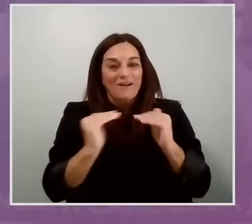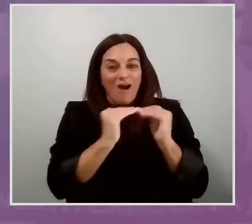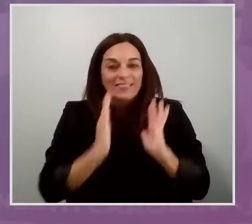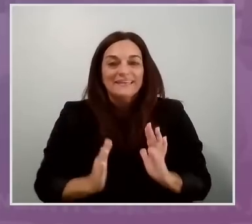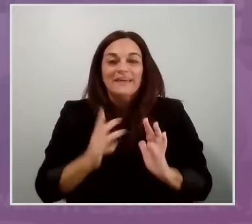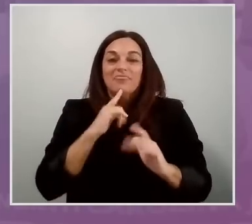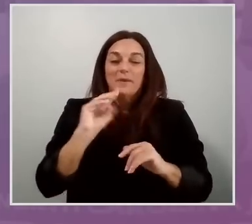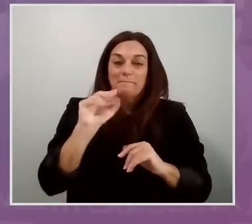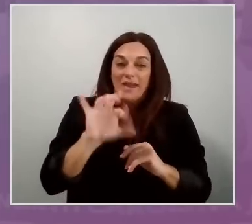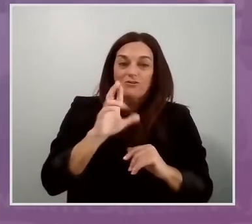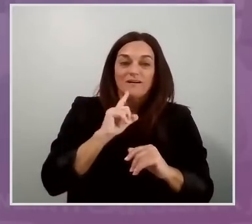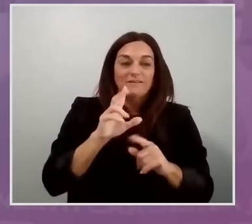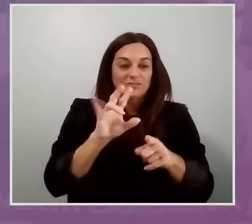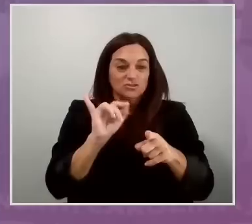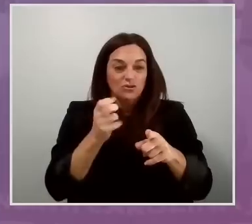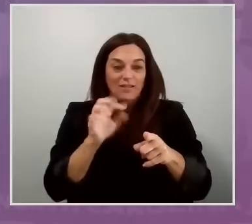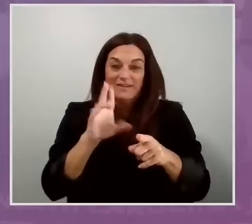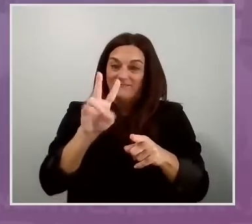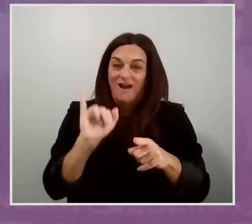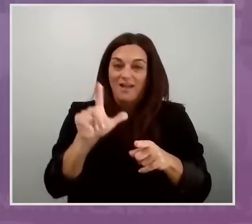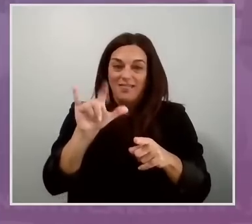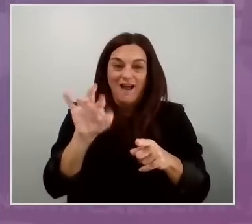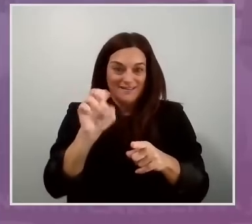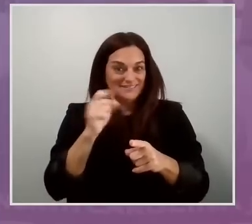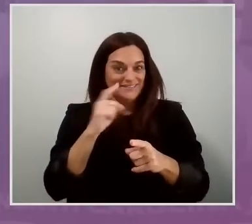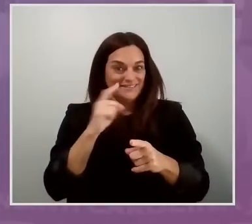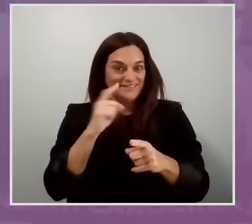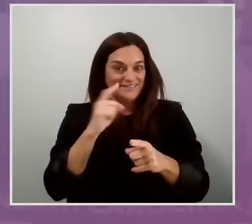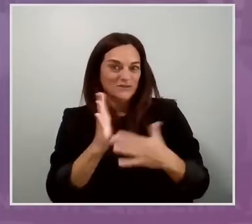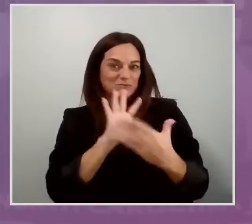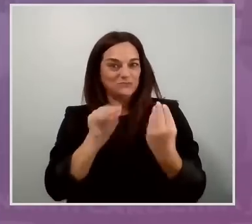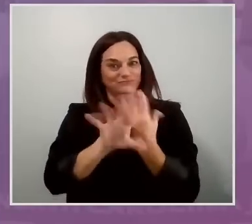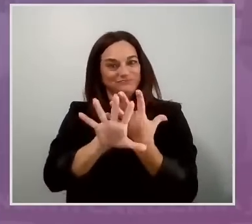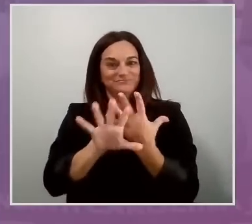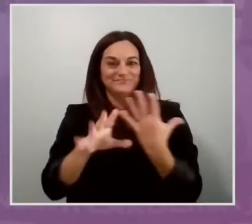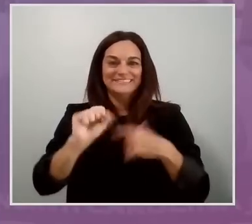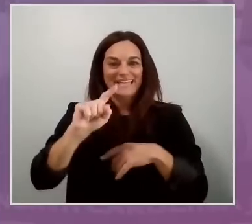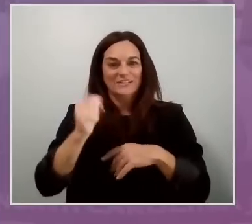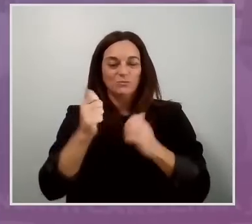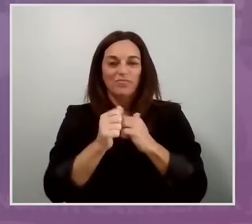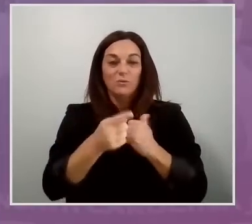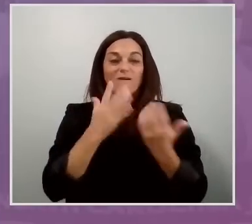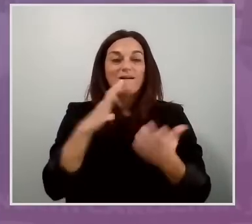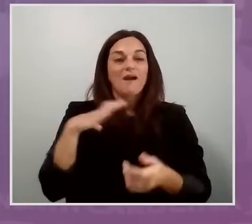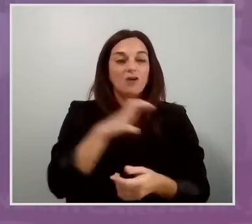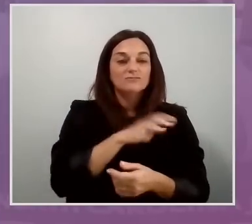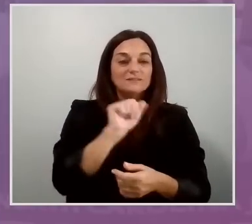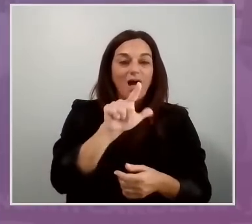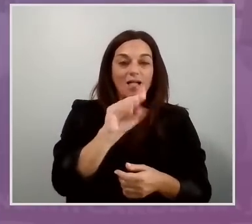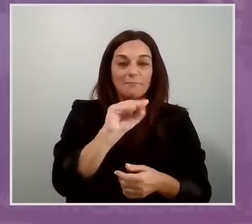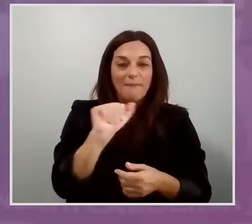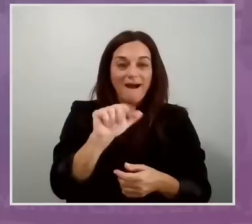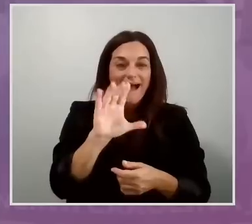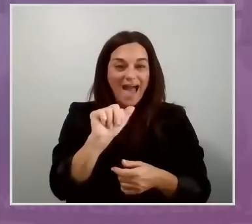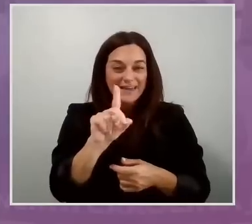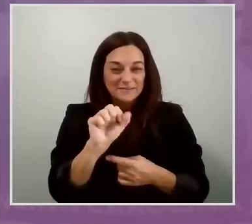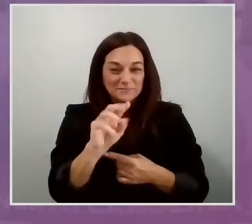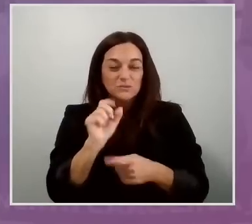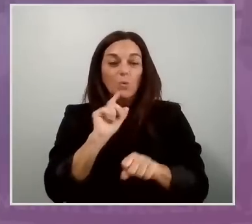CAROLINA. AND TO MY COLLEAGUE, THE MAYOR OF CHARLOTTE. IT'S A PLEASURE TO SHARE THE